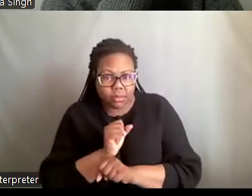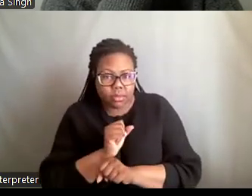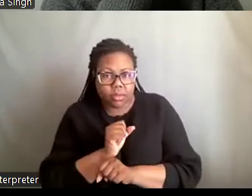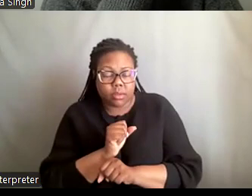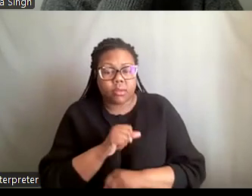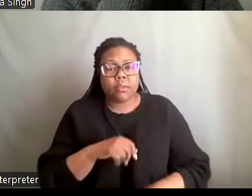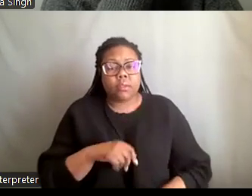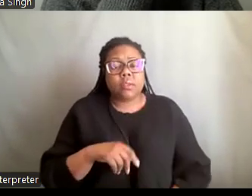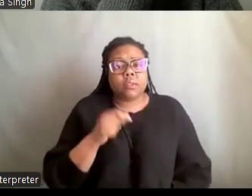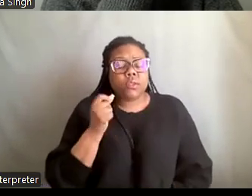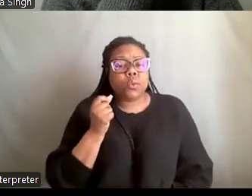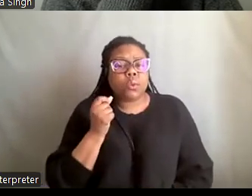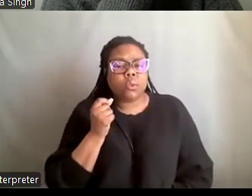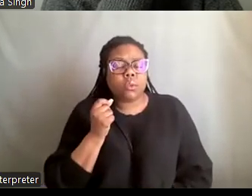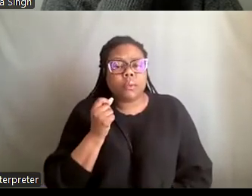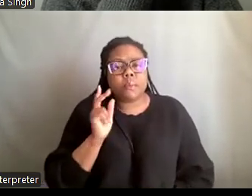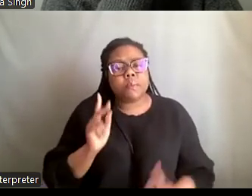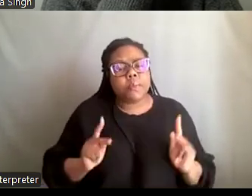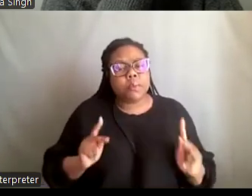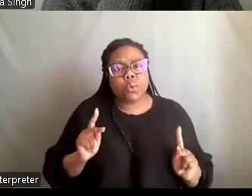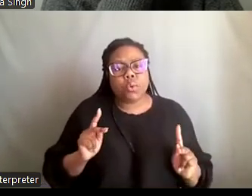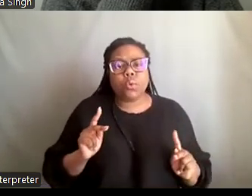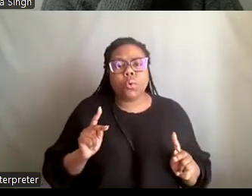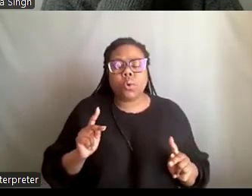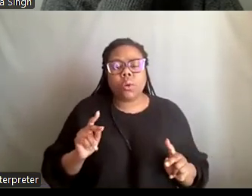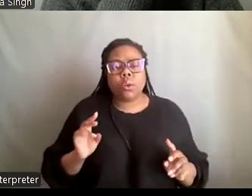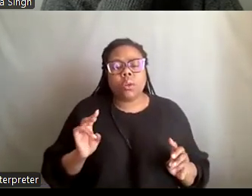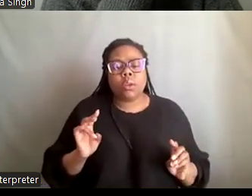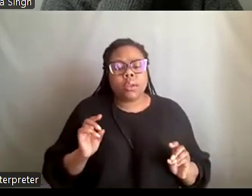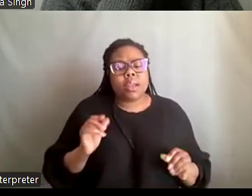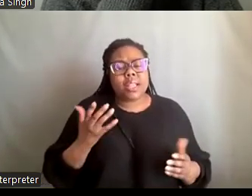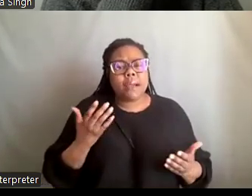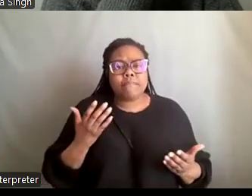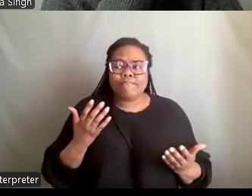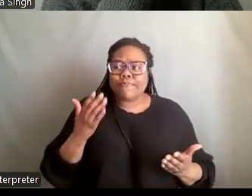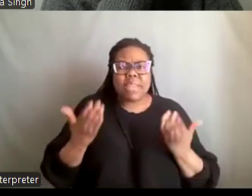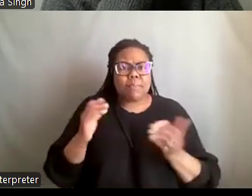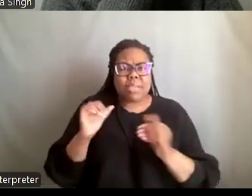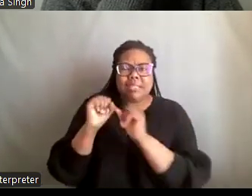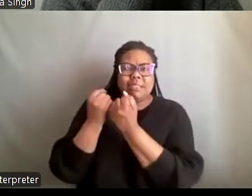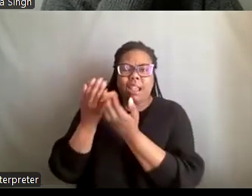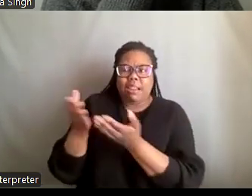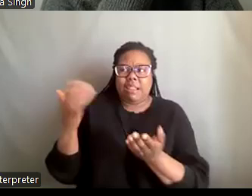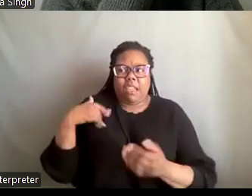And that's the thing. The people who we always or who